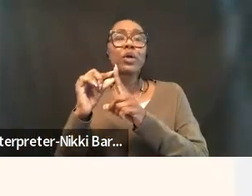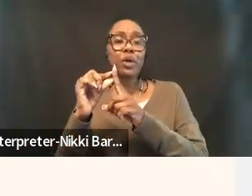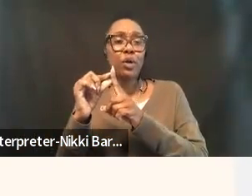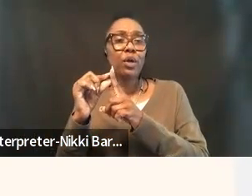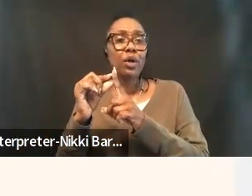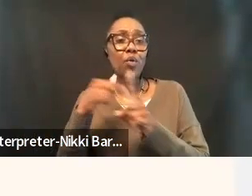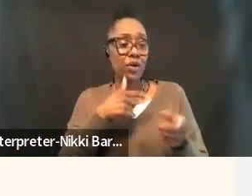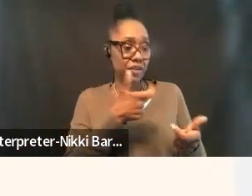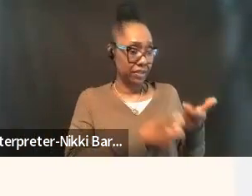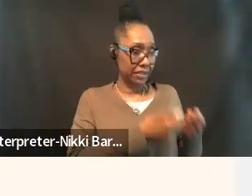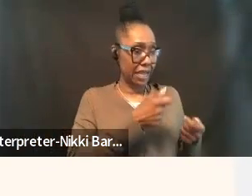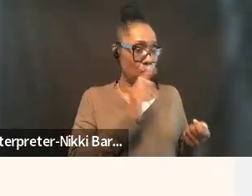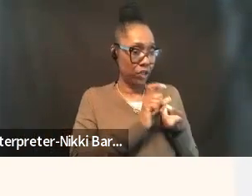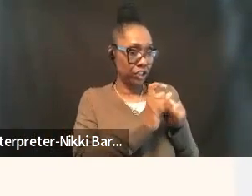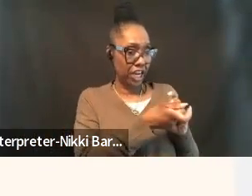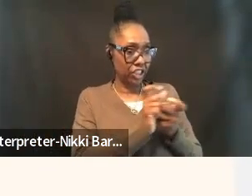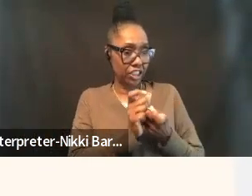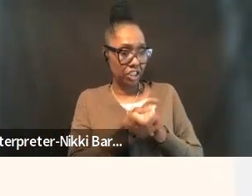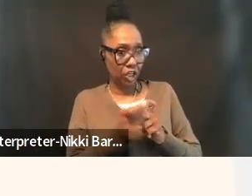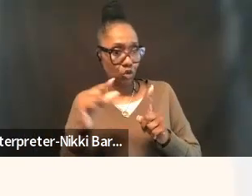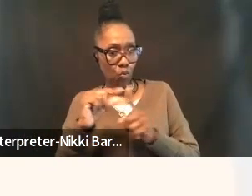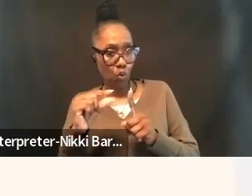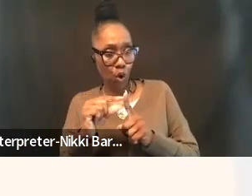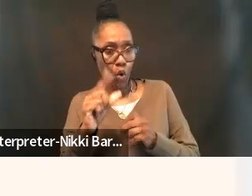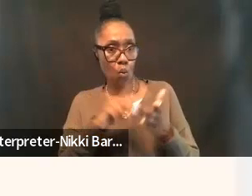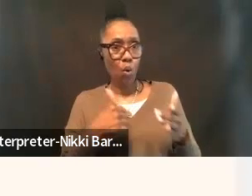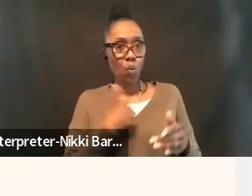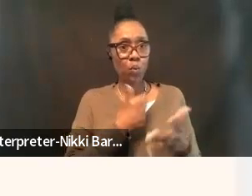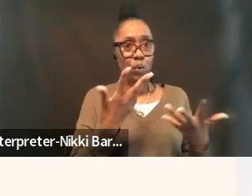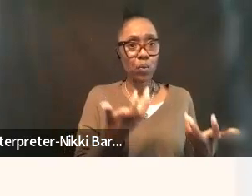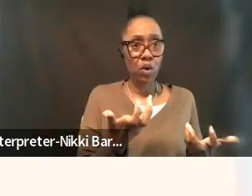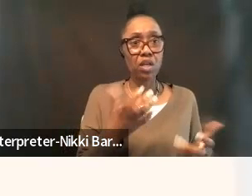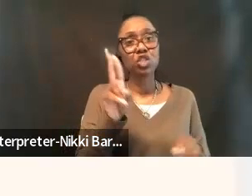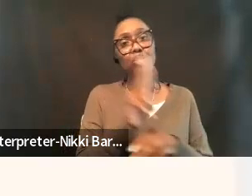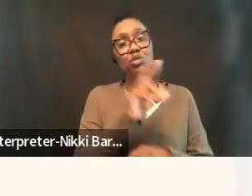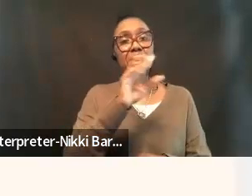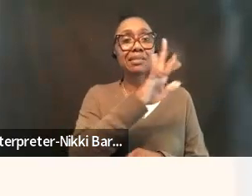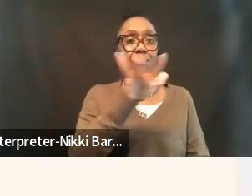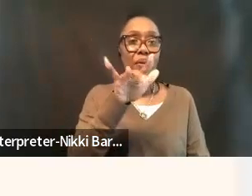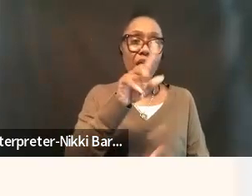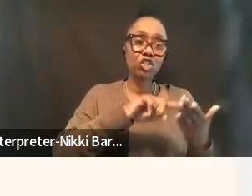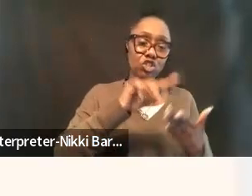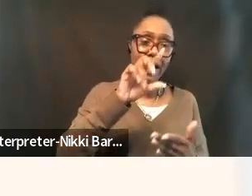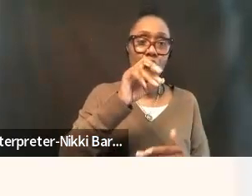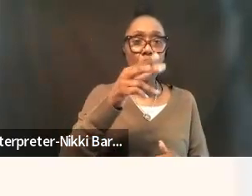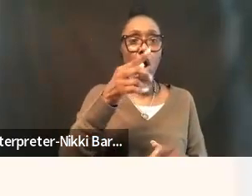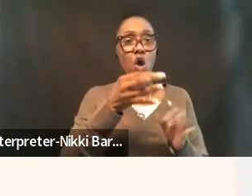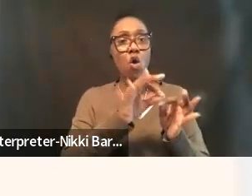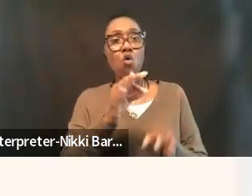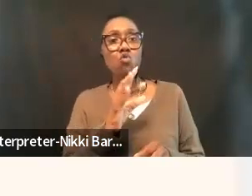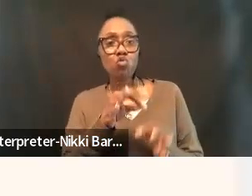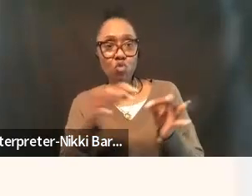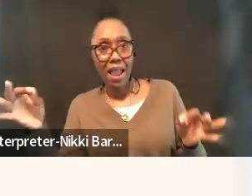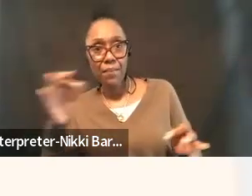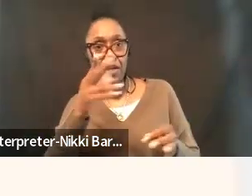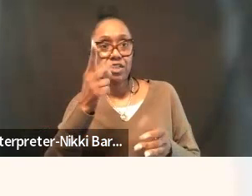So, that's also an accommodation and then using spell check or grammar check using text to speech to be able to hear back what you type.